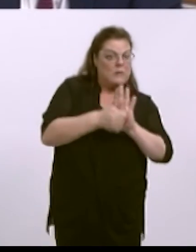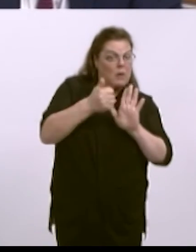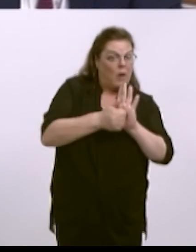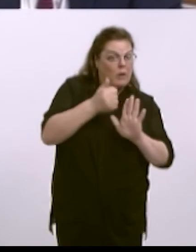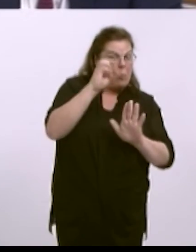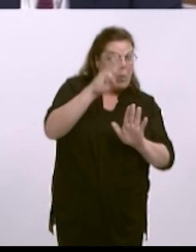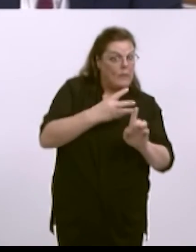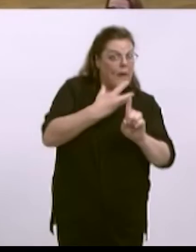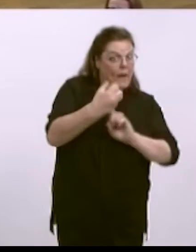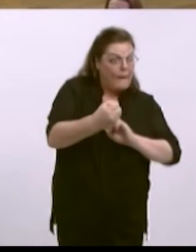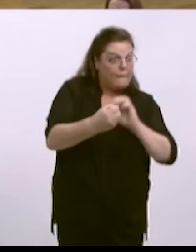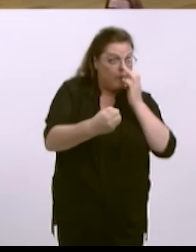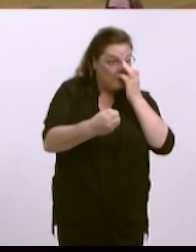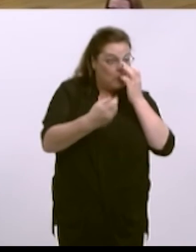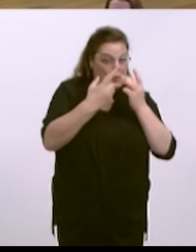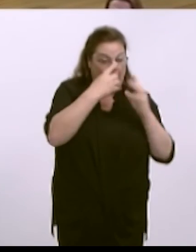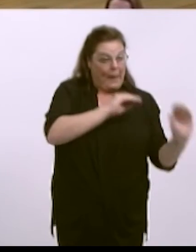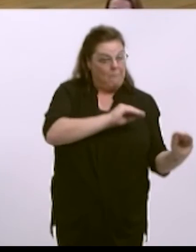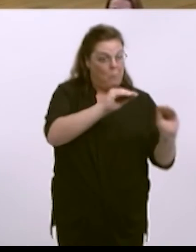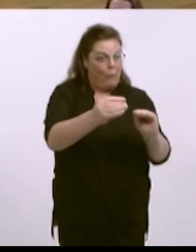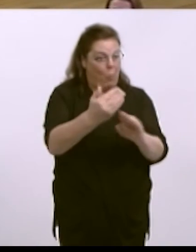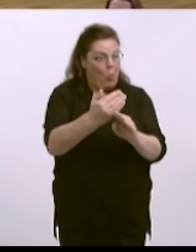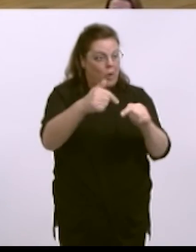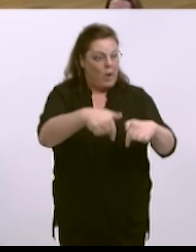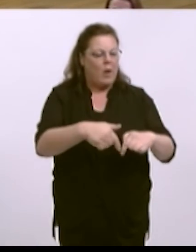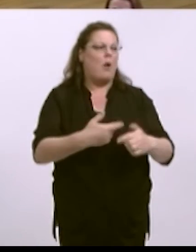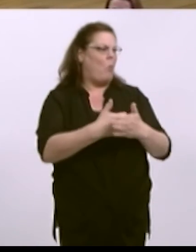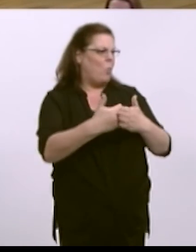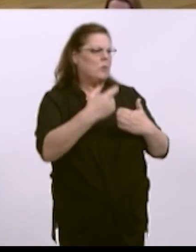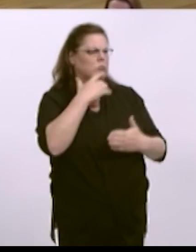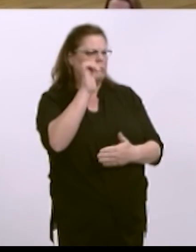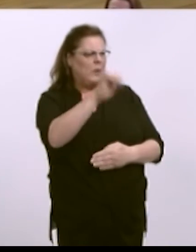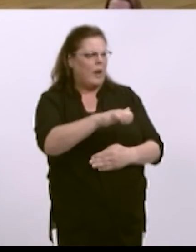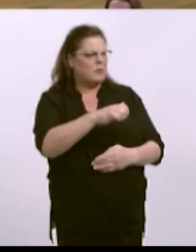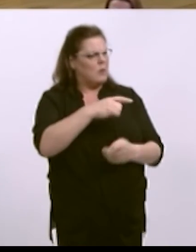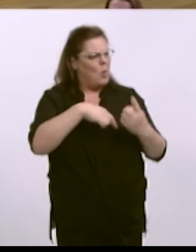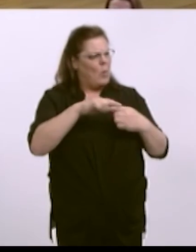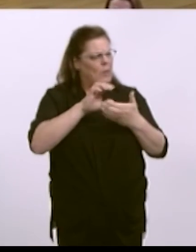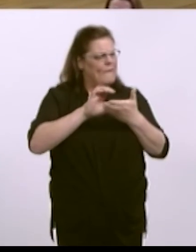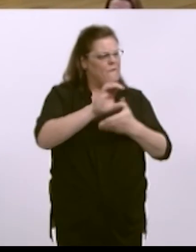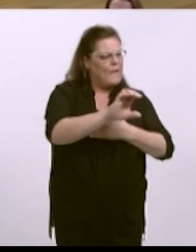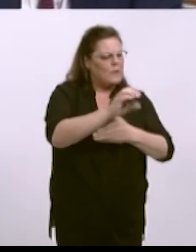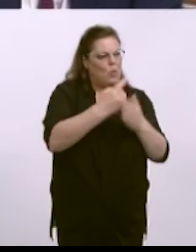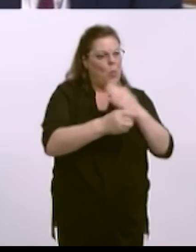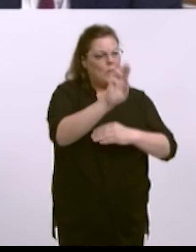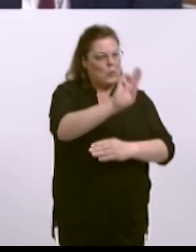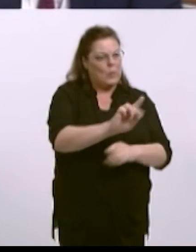for us to be successful in Wales? And, of course, increasingly, the answer to that is ëyesí, and we will continue to invest not just in schools, but in skills across the